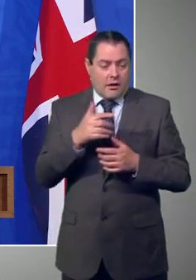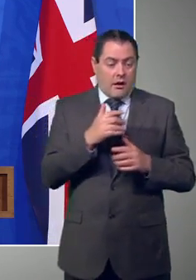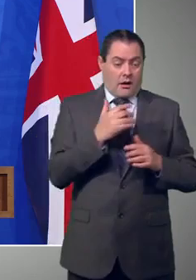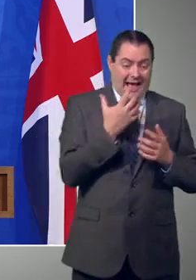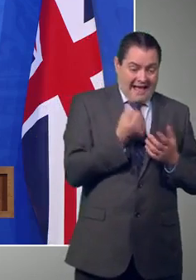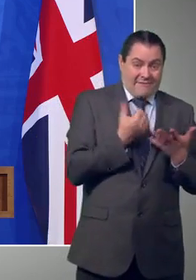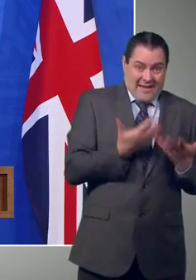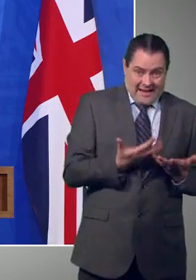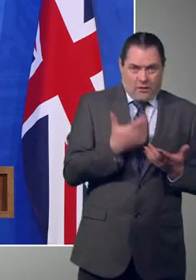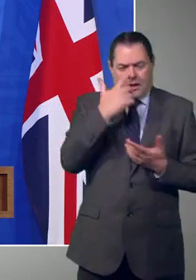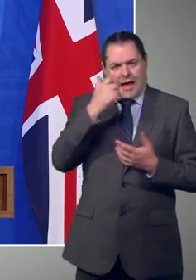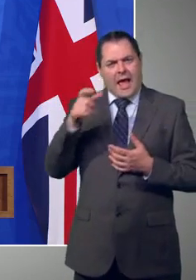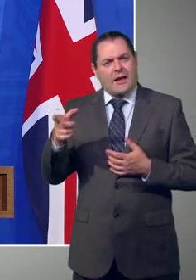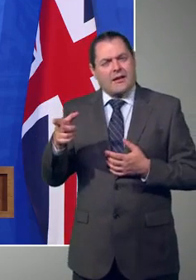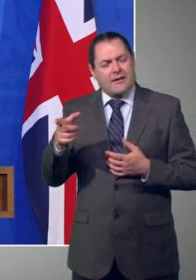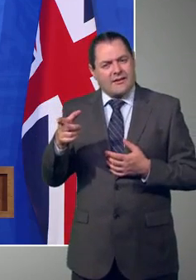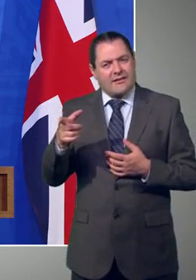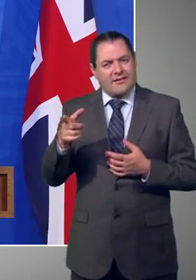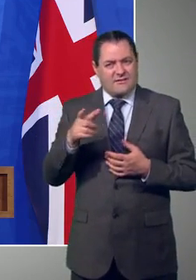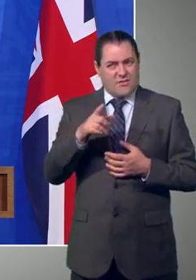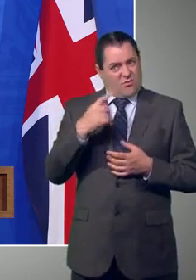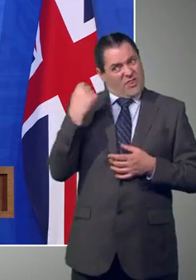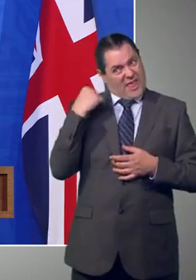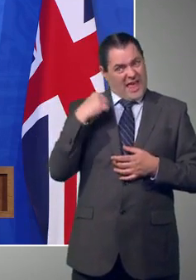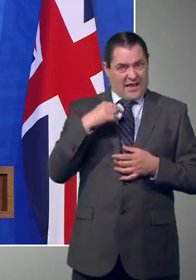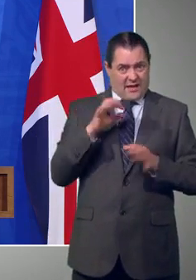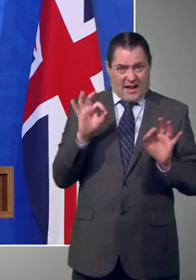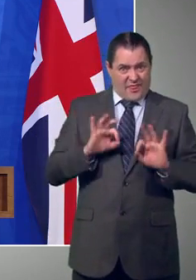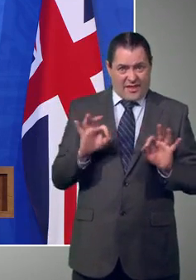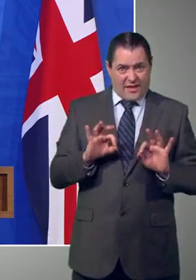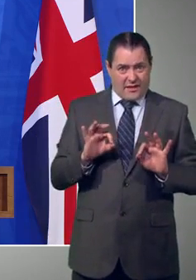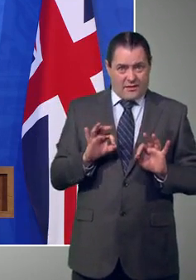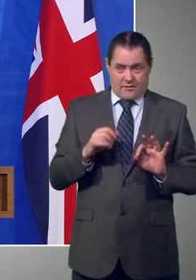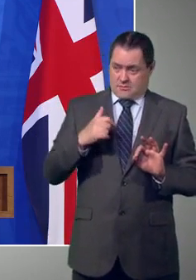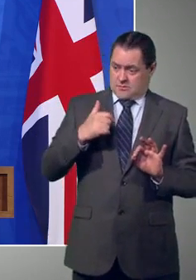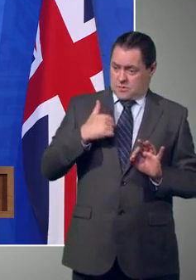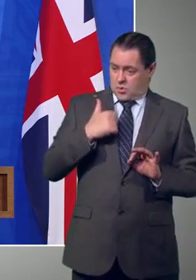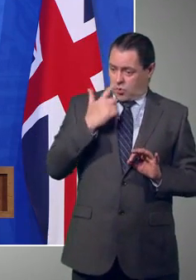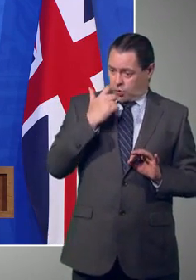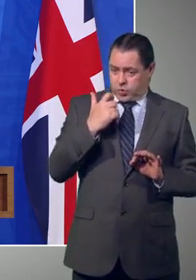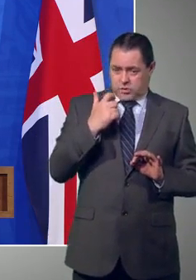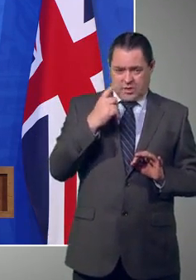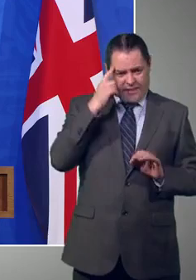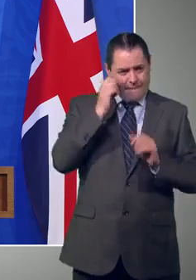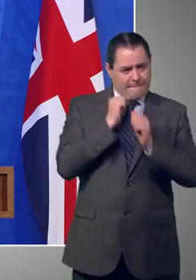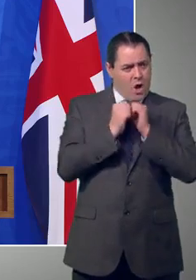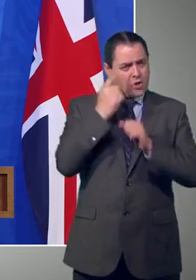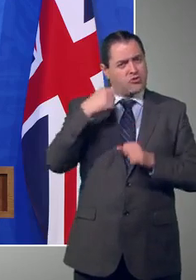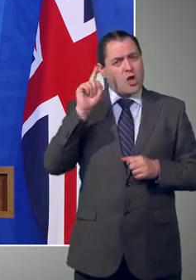you know we started with a capacity of less than 2000 in